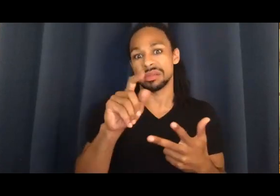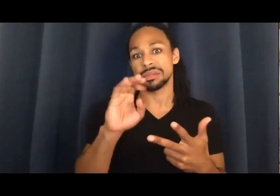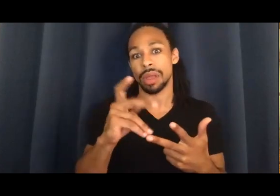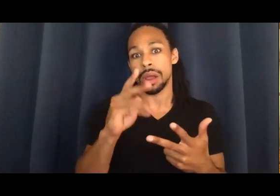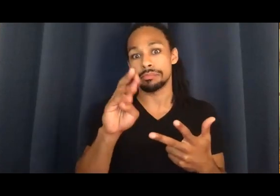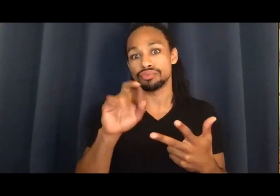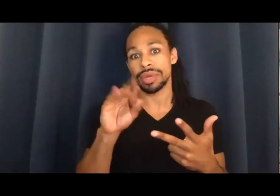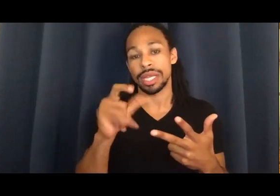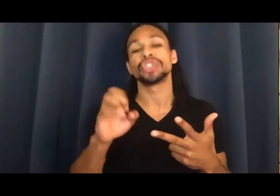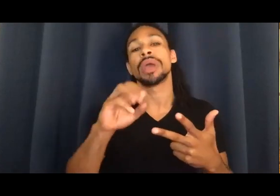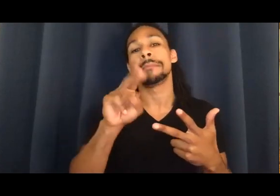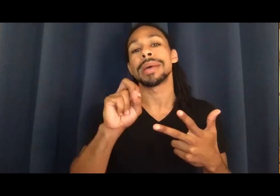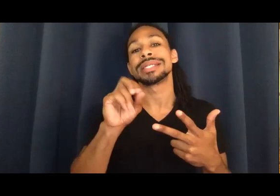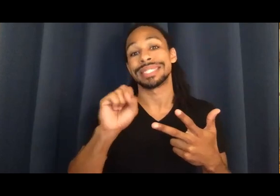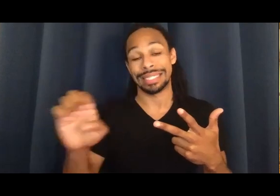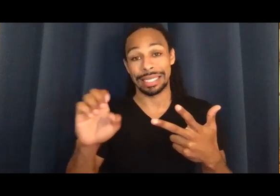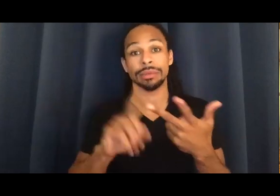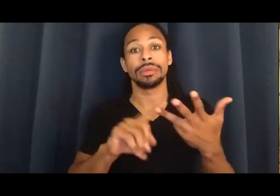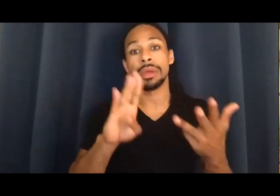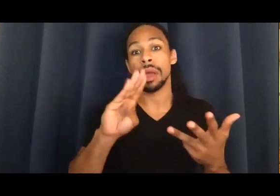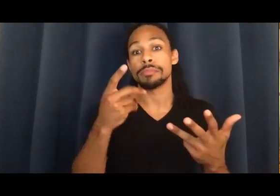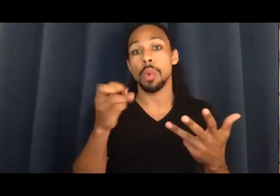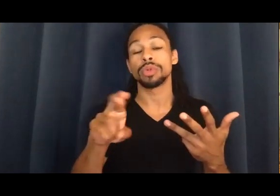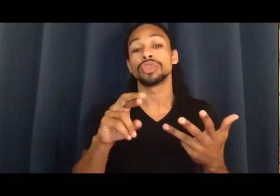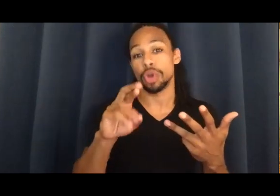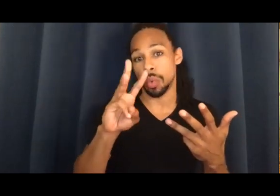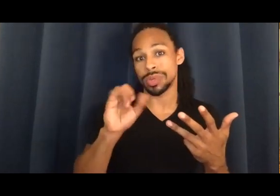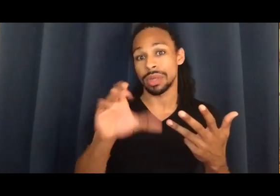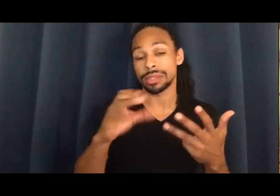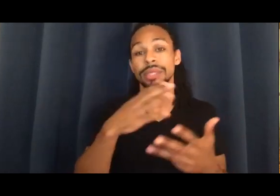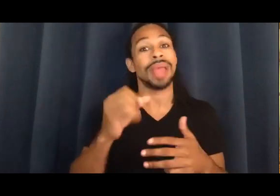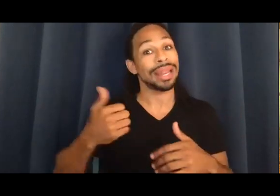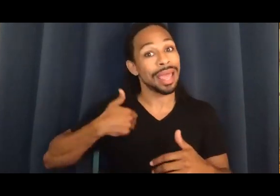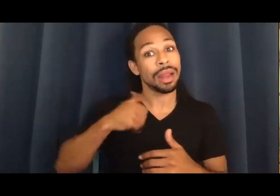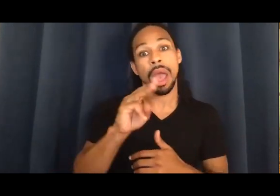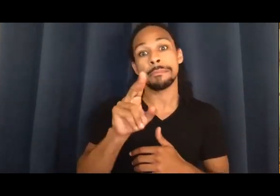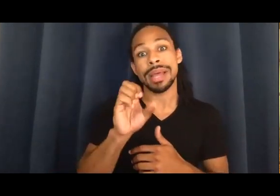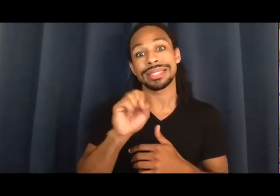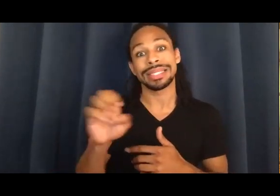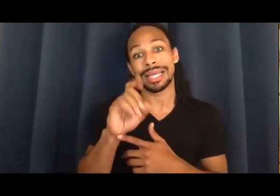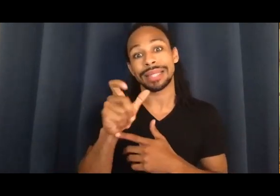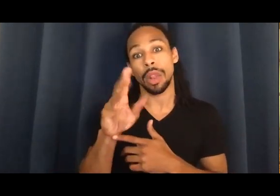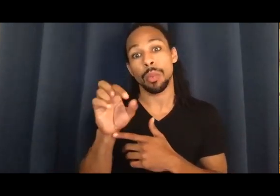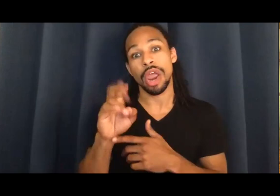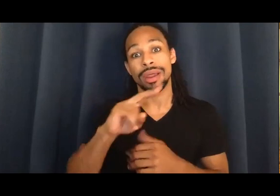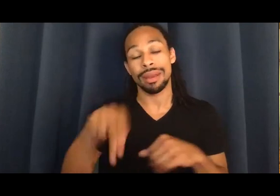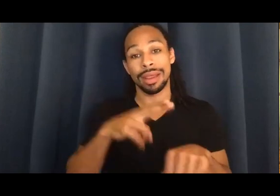Bowler, Wisconsin, and Canada, Muncie, Delaware nation,